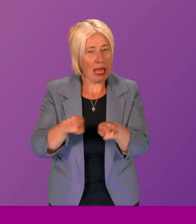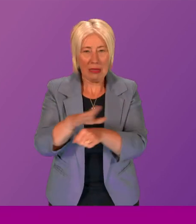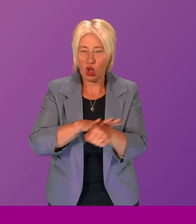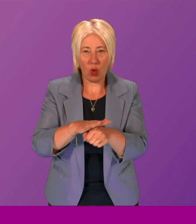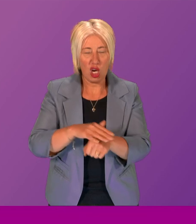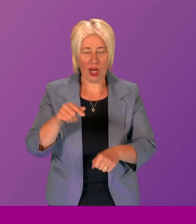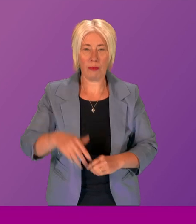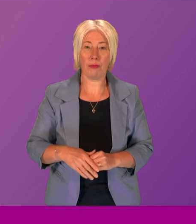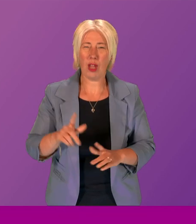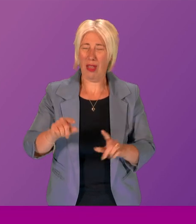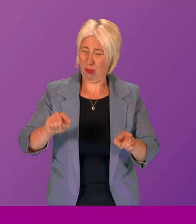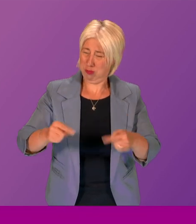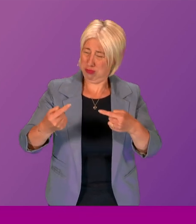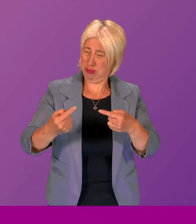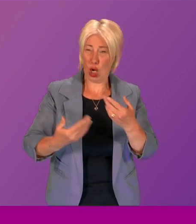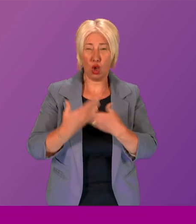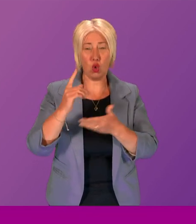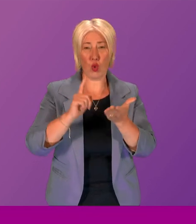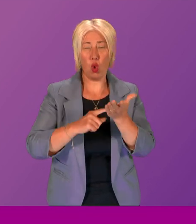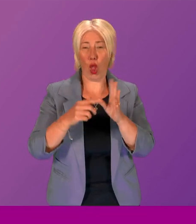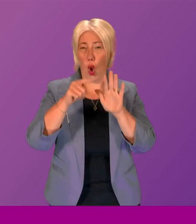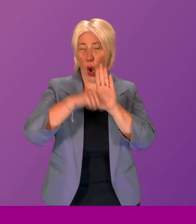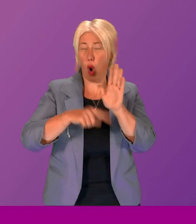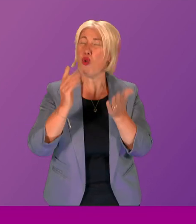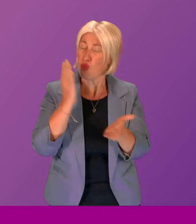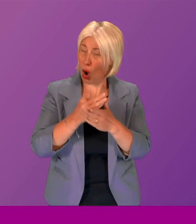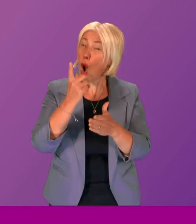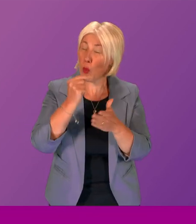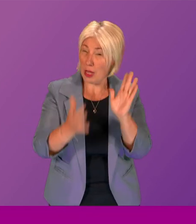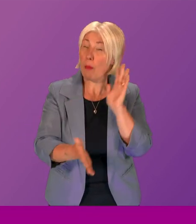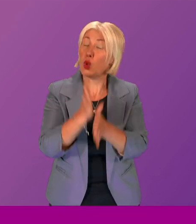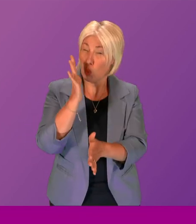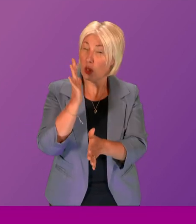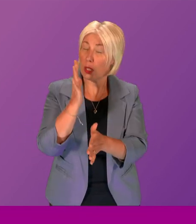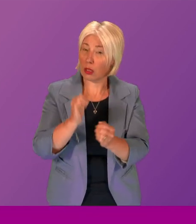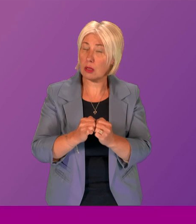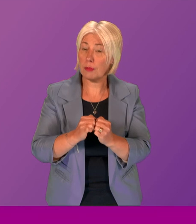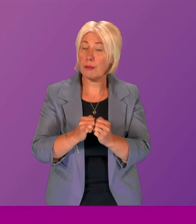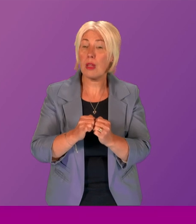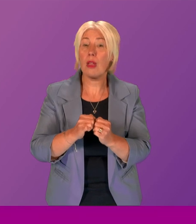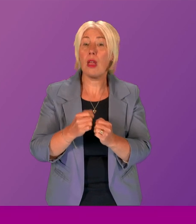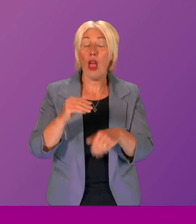controversial new law is ripe for abuse. In a letter to this Parliament’s Criminal Justice